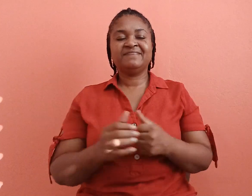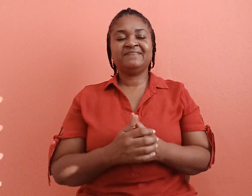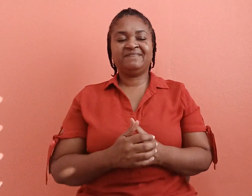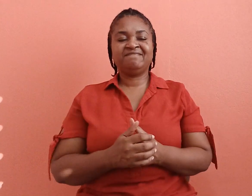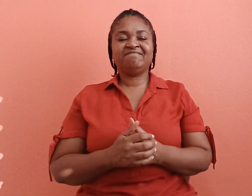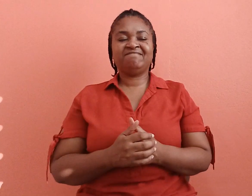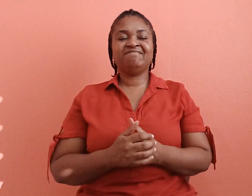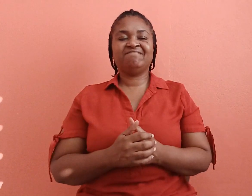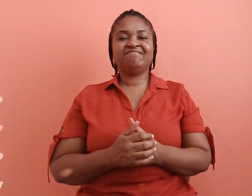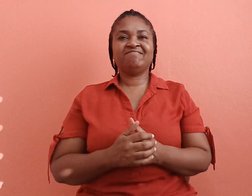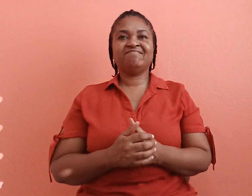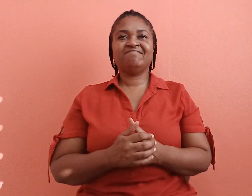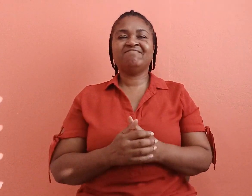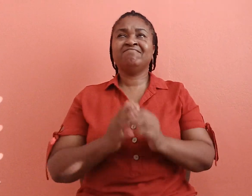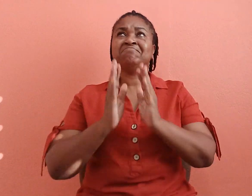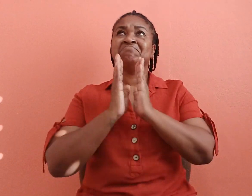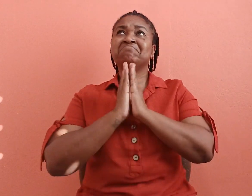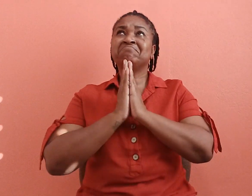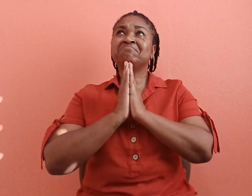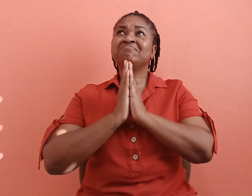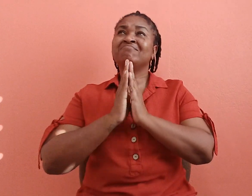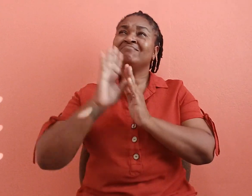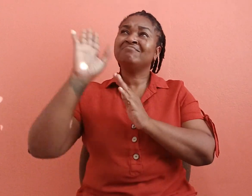Heavenly Father,